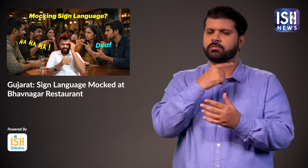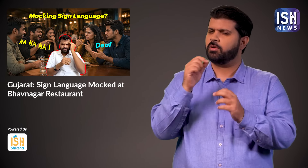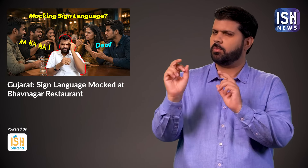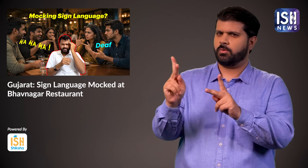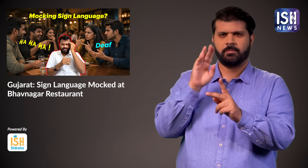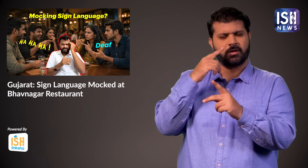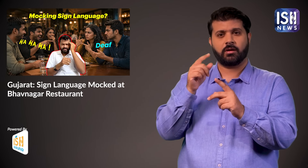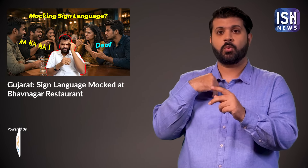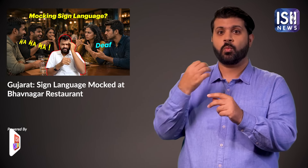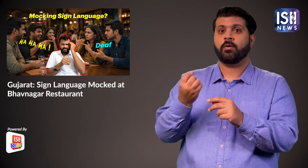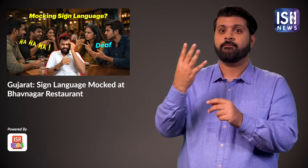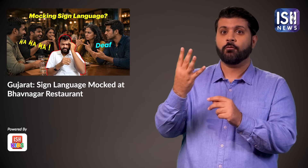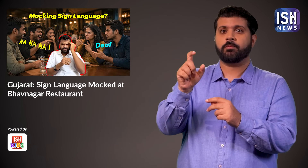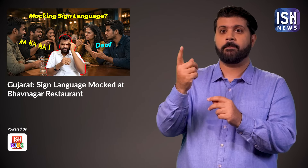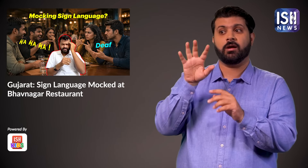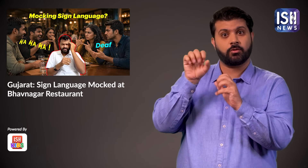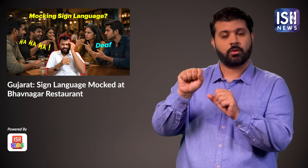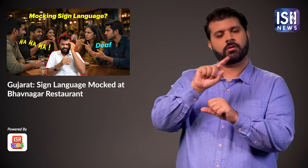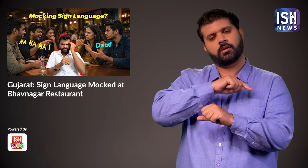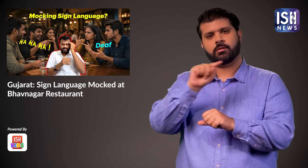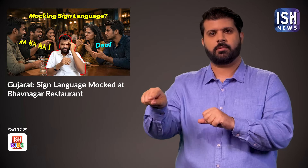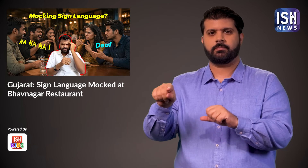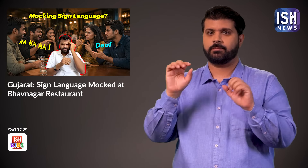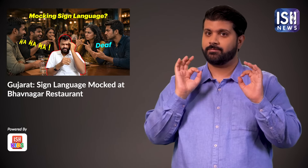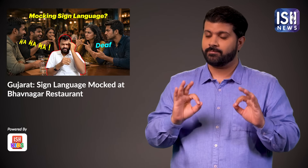However, Manan said he would come forward after all four of them were caught.